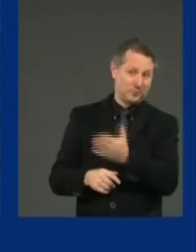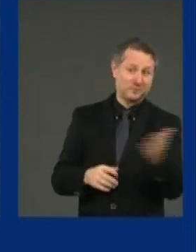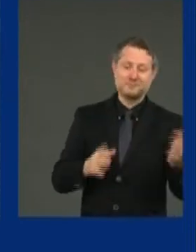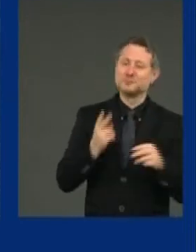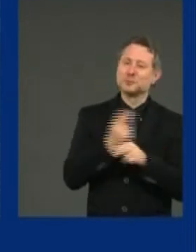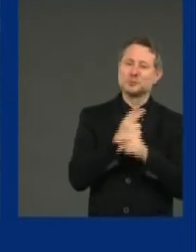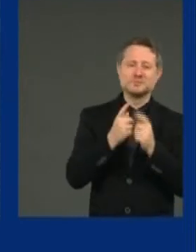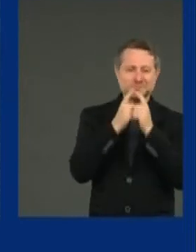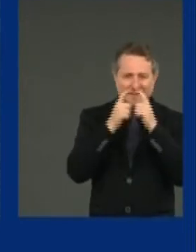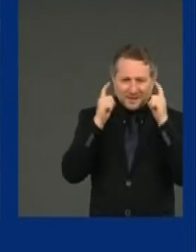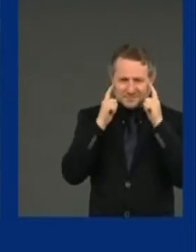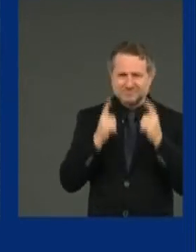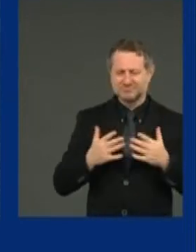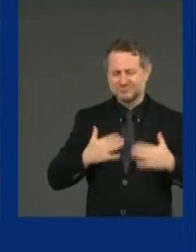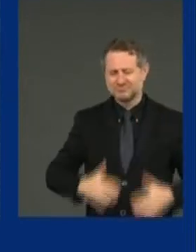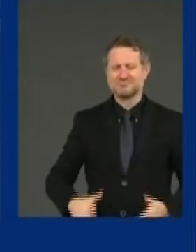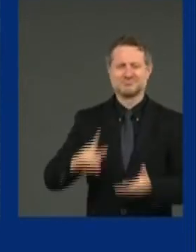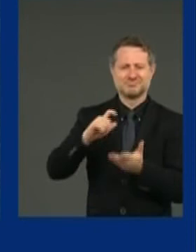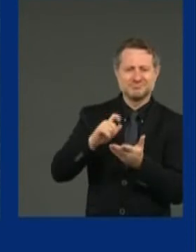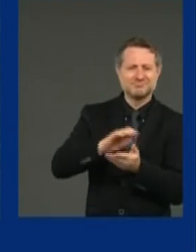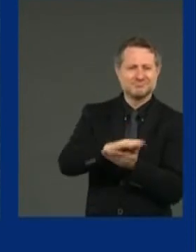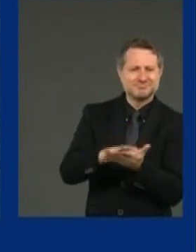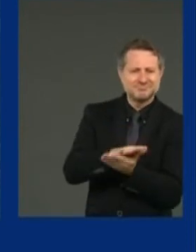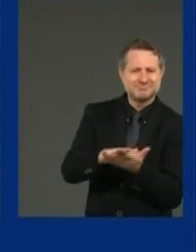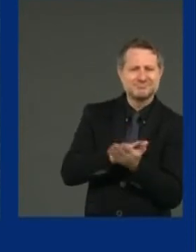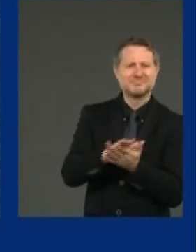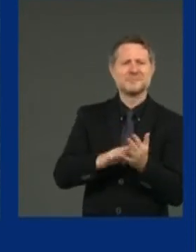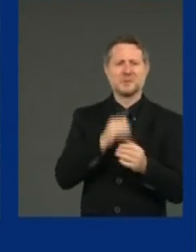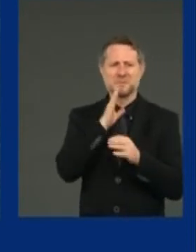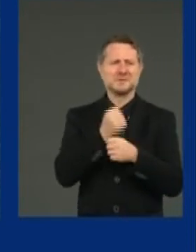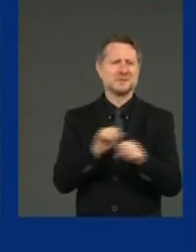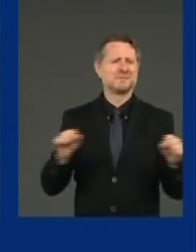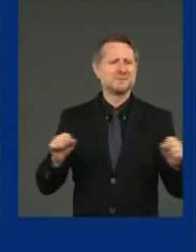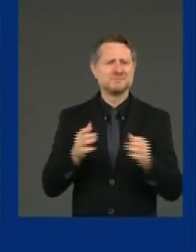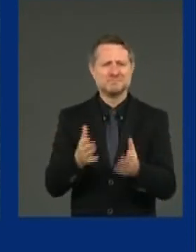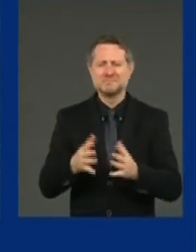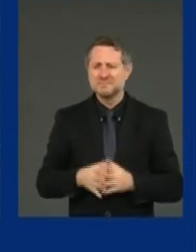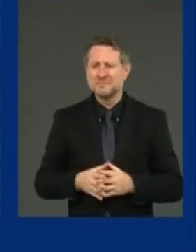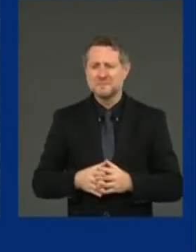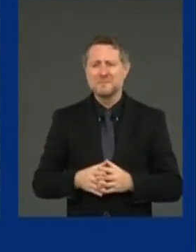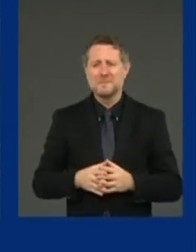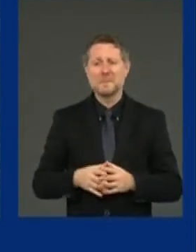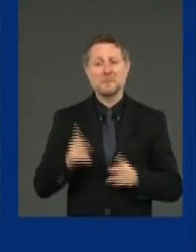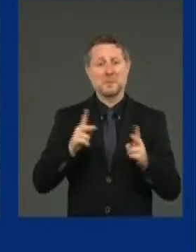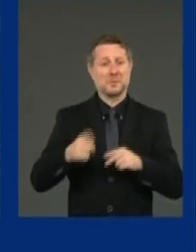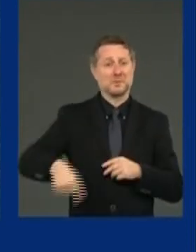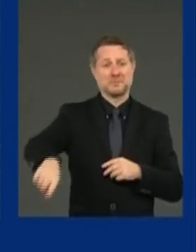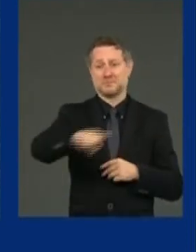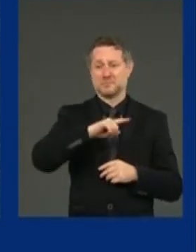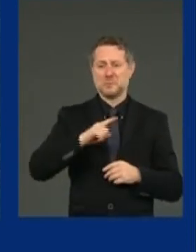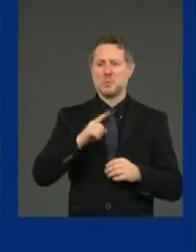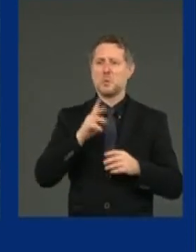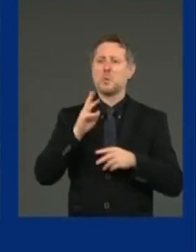FOLLOWING THE GUIDELINES AND WEARING THE PPE AND USING THE HAND SANITIZER AND I'LL TELL YOU WHAT HAPPENS.